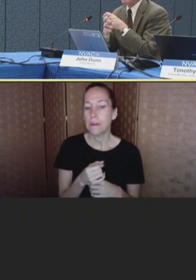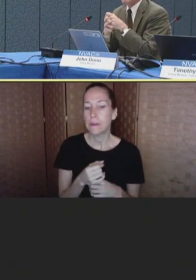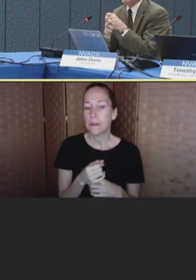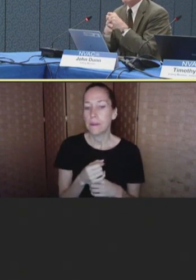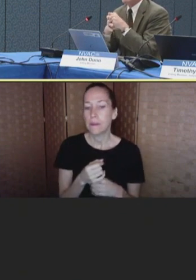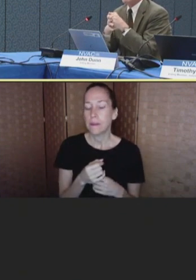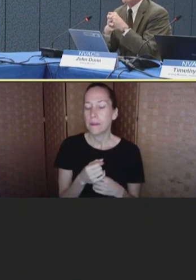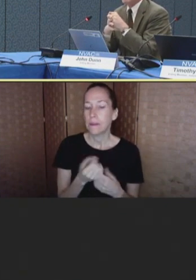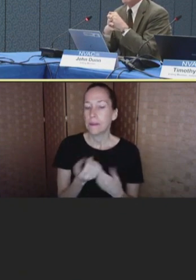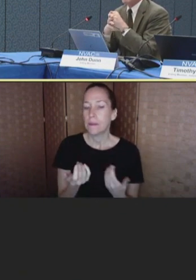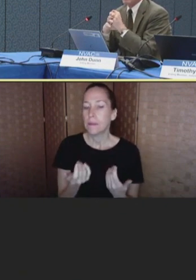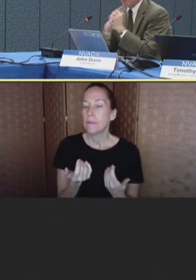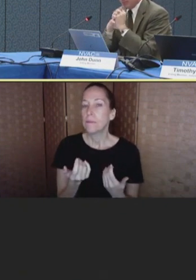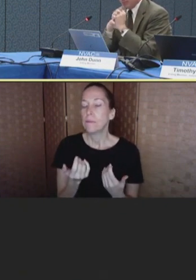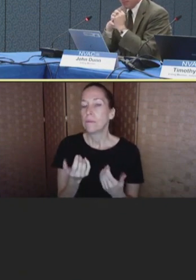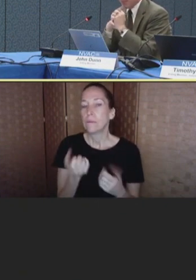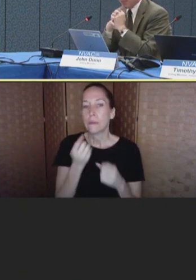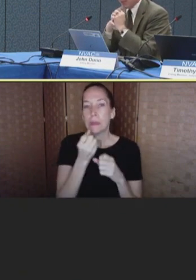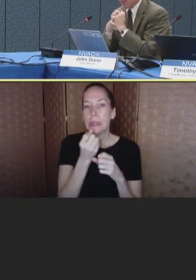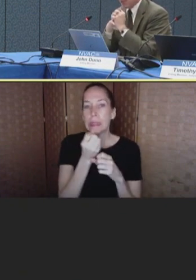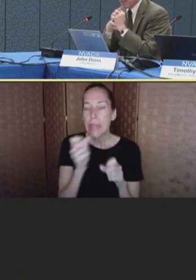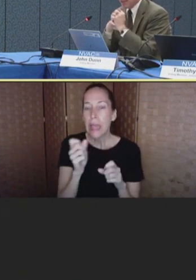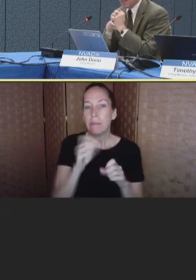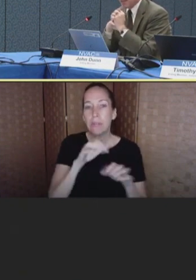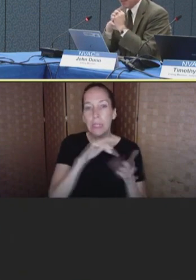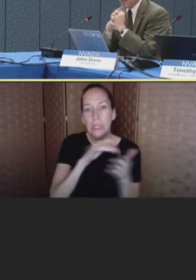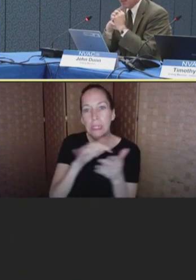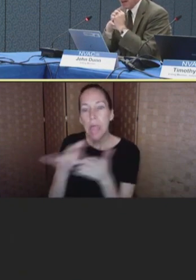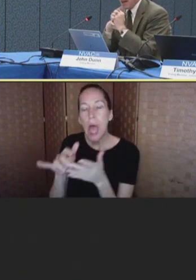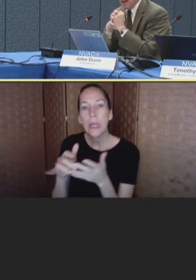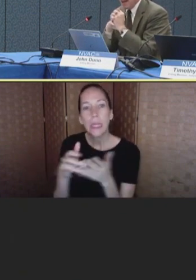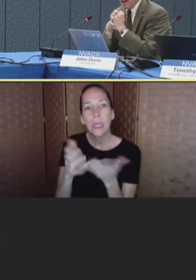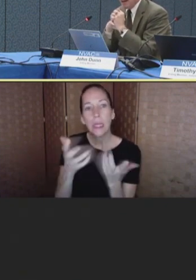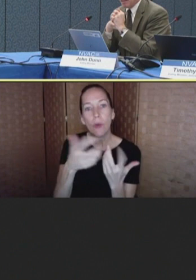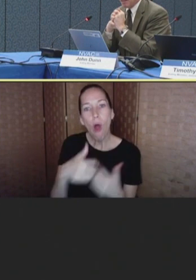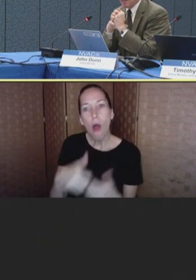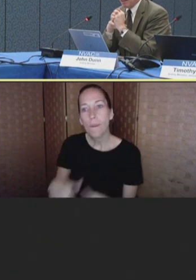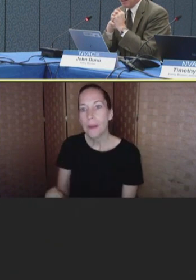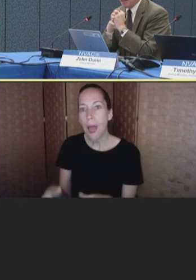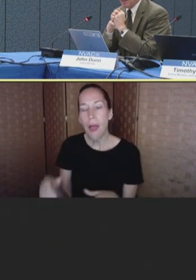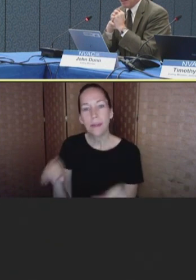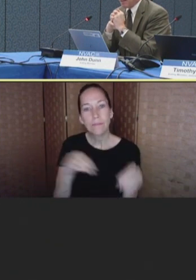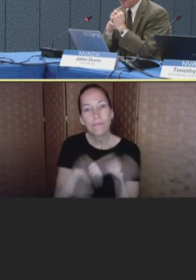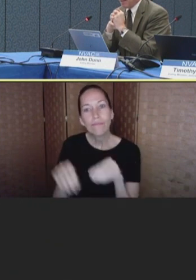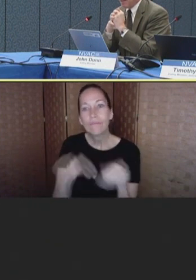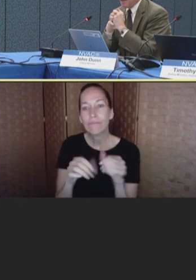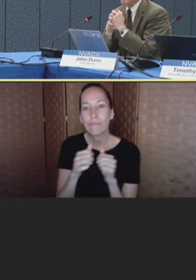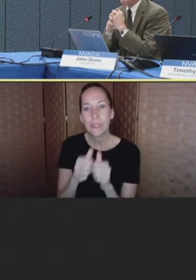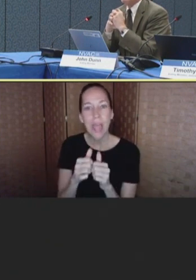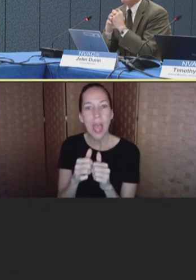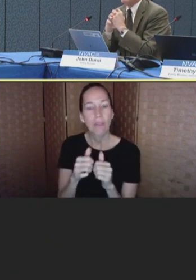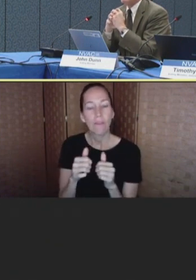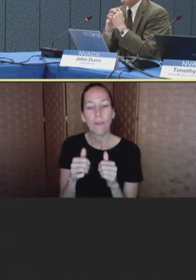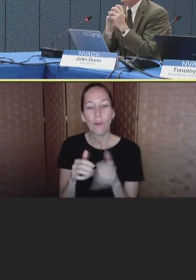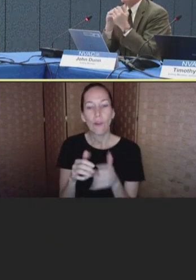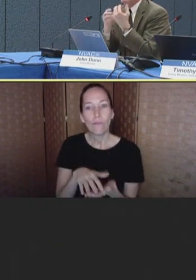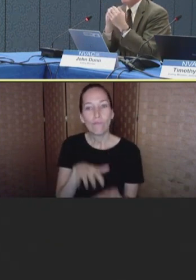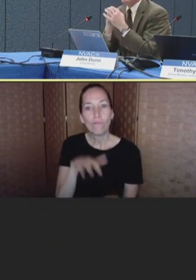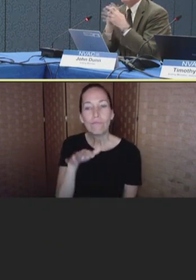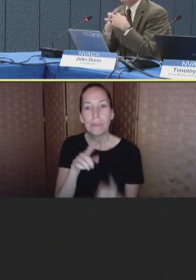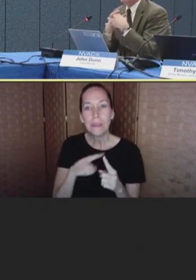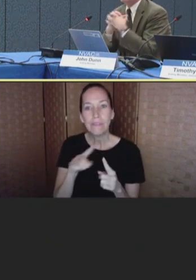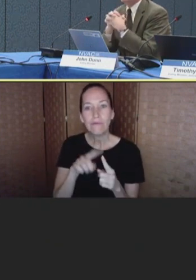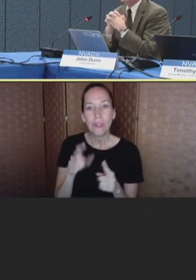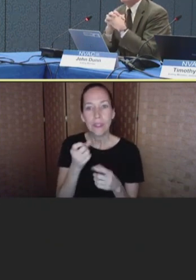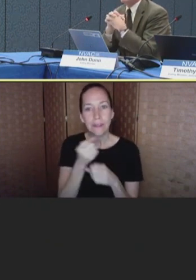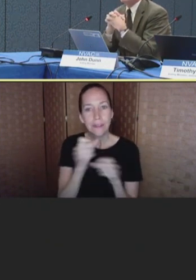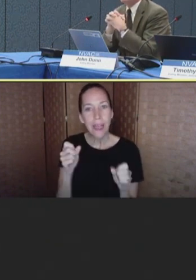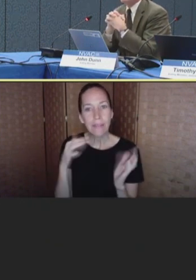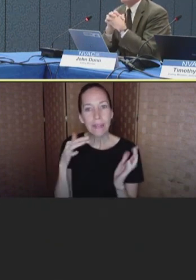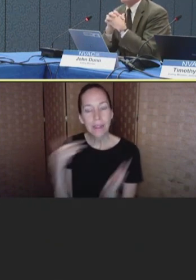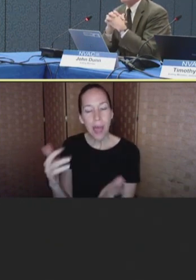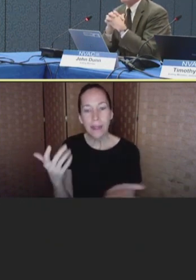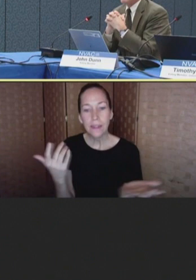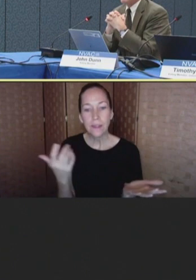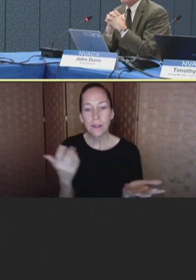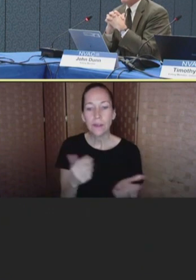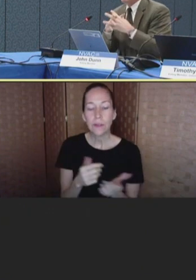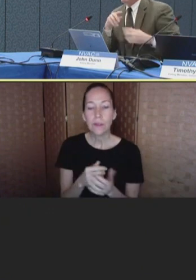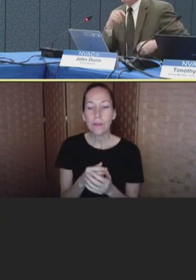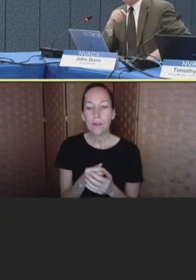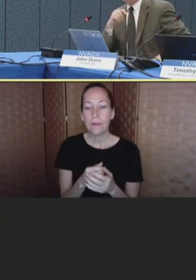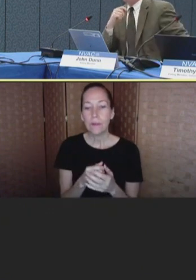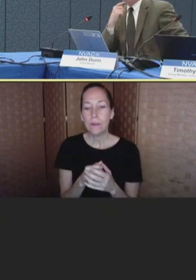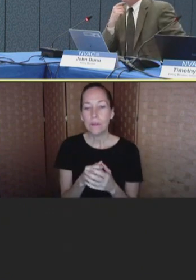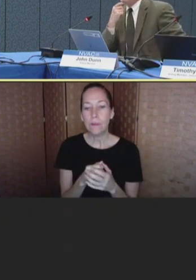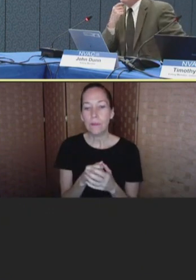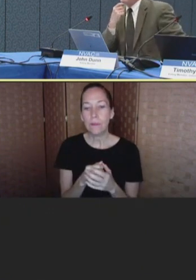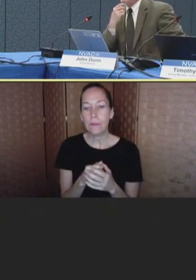at for safety for different studies and of -- and making sure that these things are done